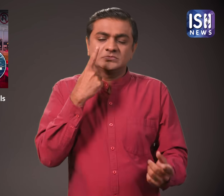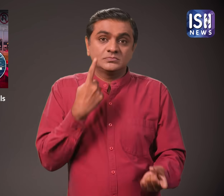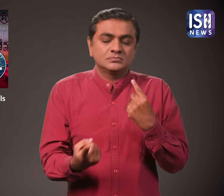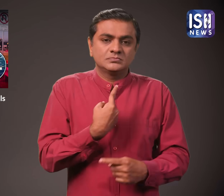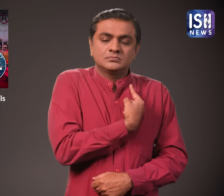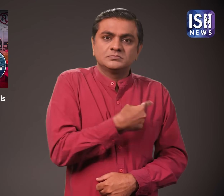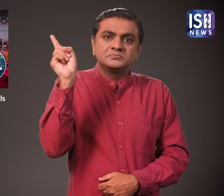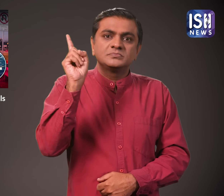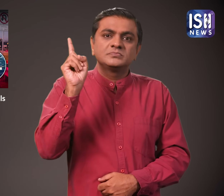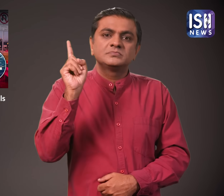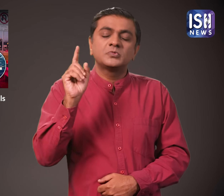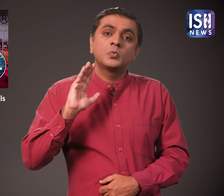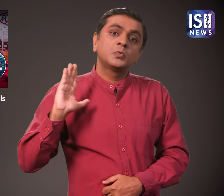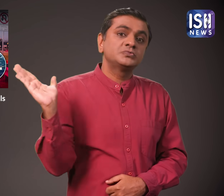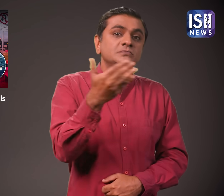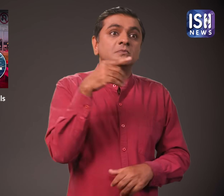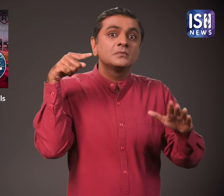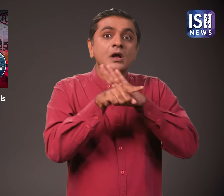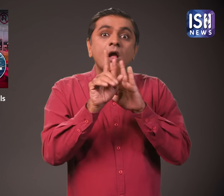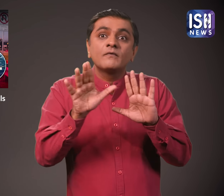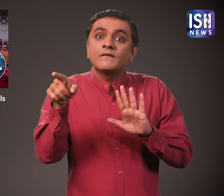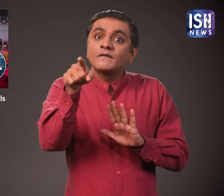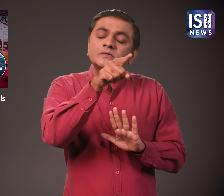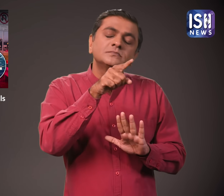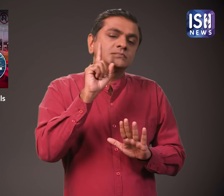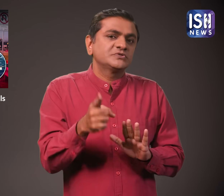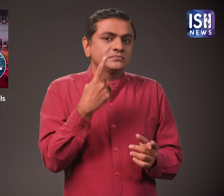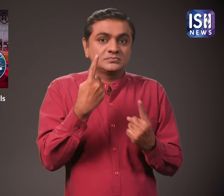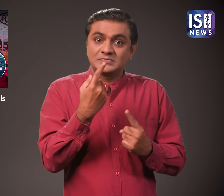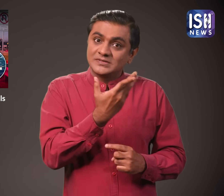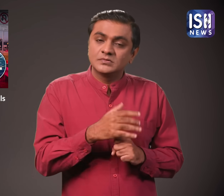A strict investigation into illegal immigrants will be carried out.